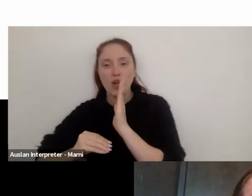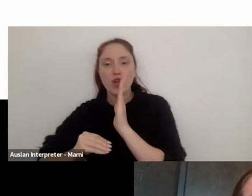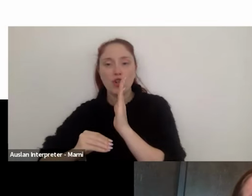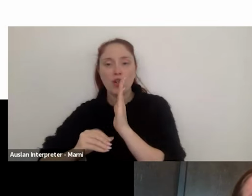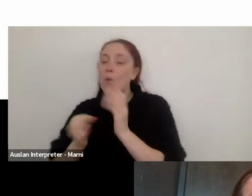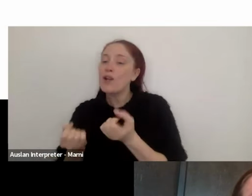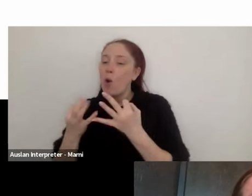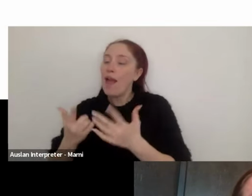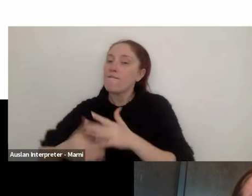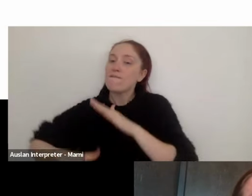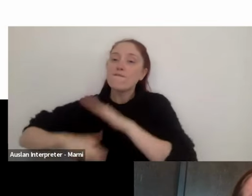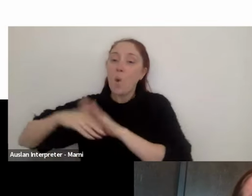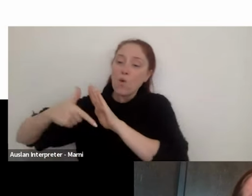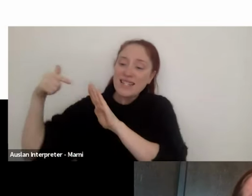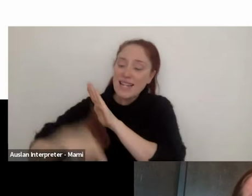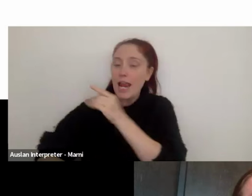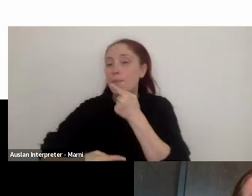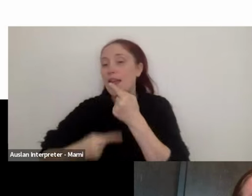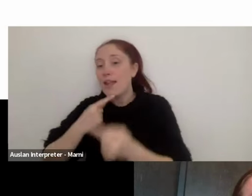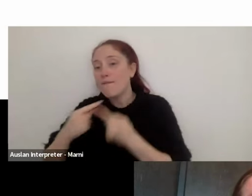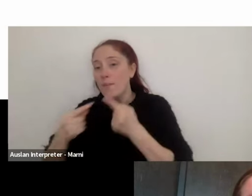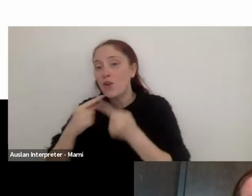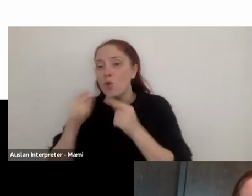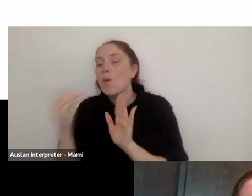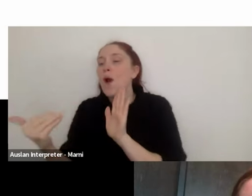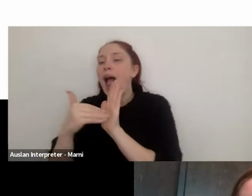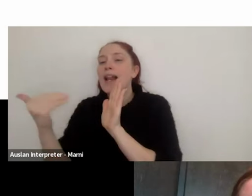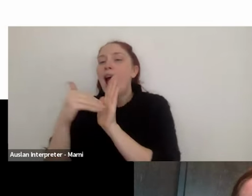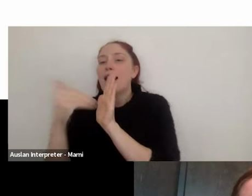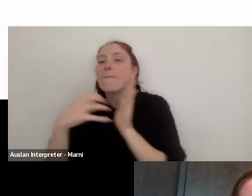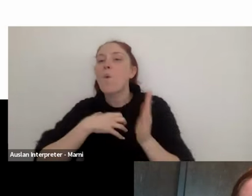application questions and support material in the coming months. The eligibility and